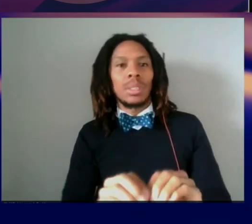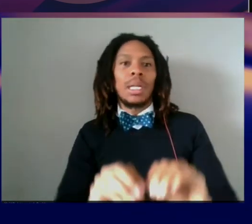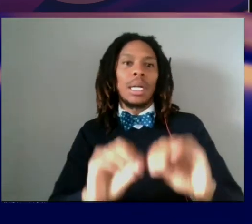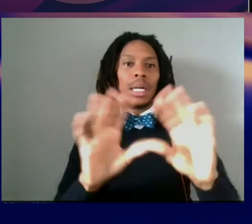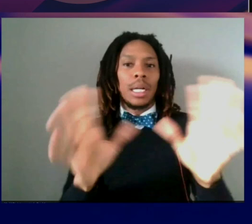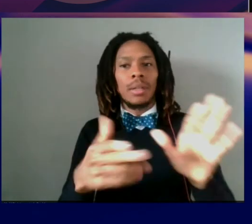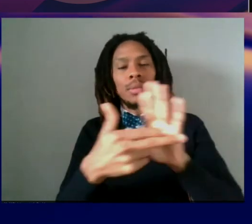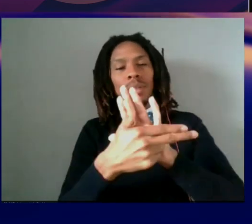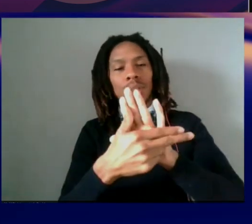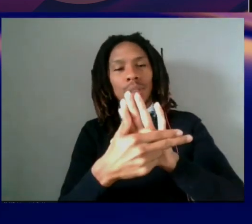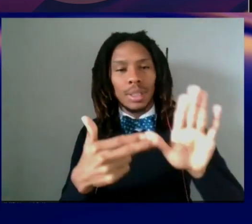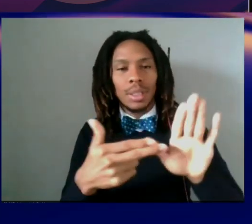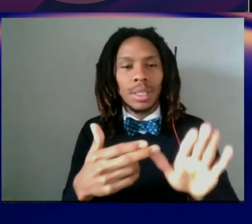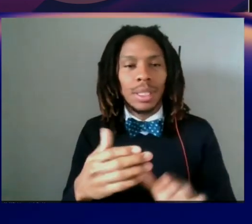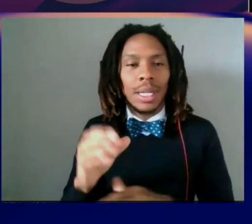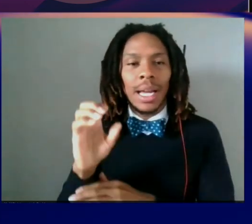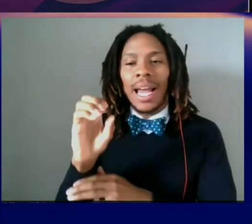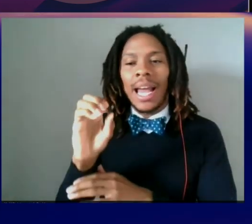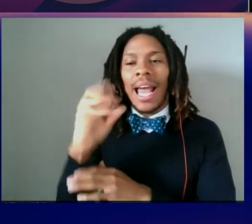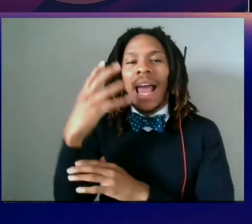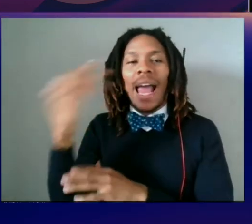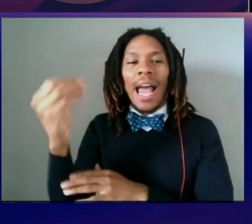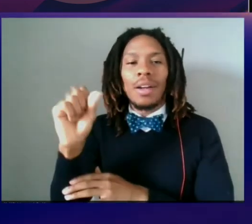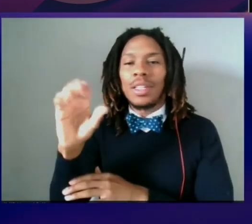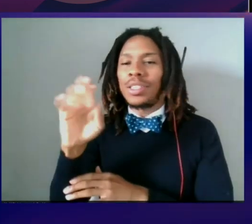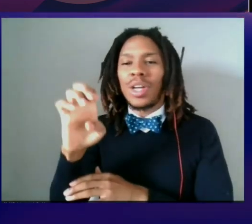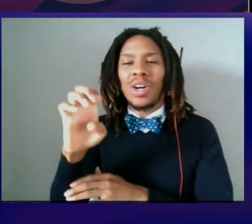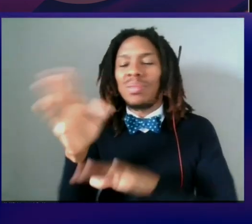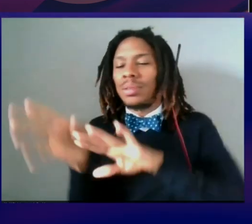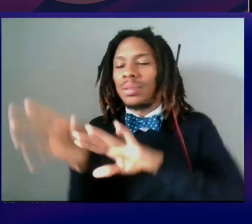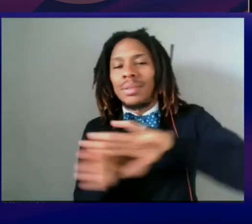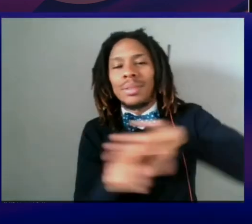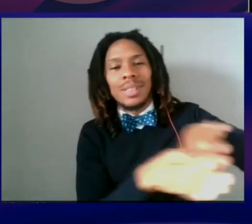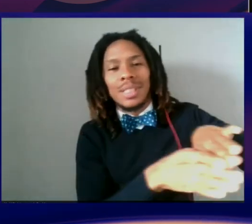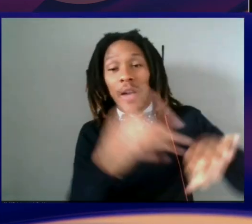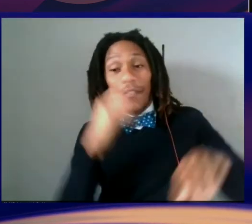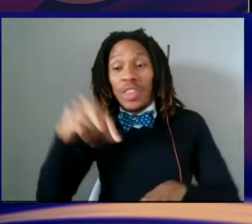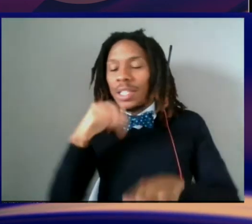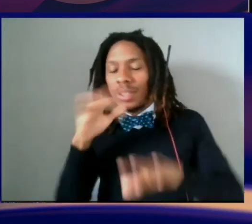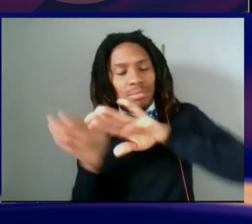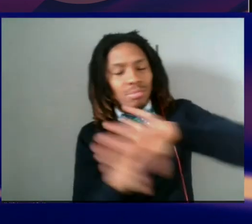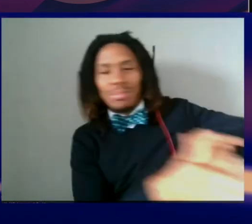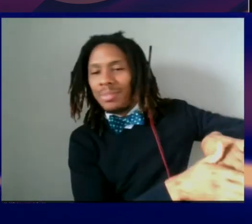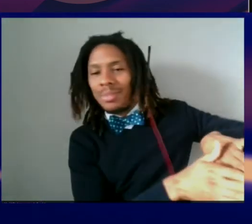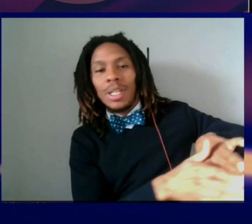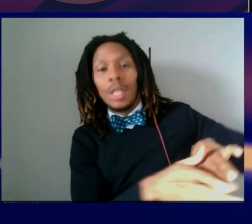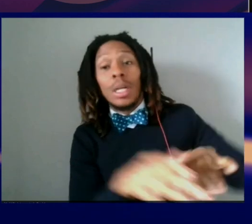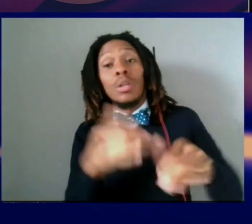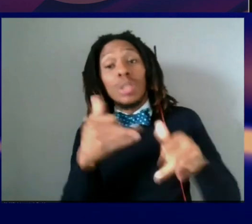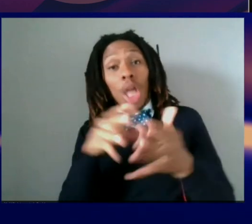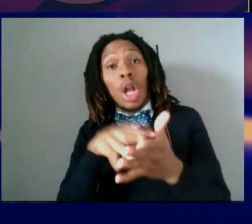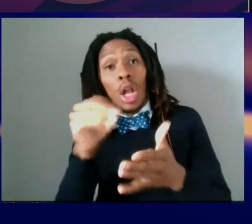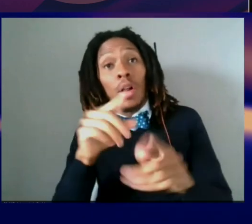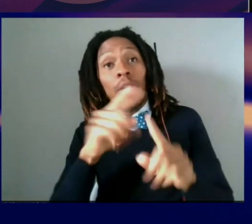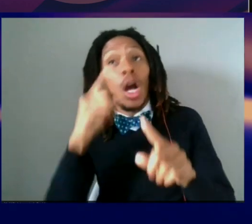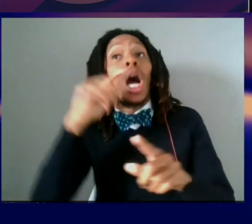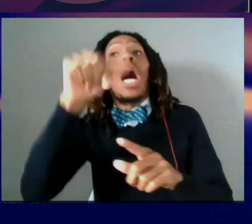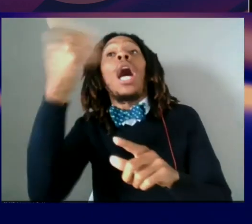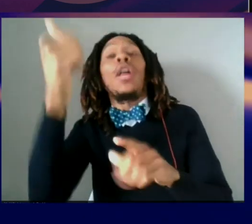Oh, nice. So. Yeah. Don't worry about these - Don't worry about this For this. - for this certification. Still learn them. Right. - For other certifications. It's good to know. And your own knowledge